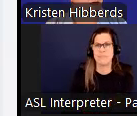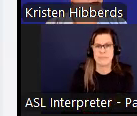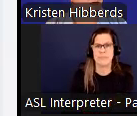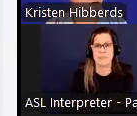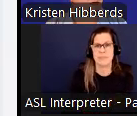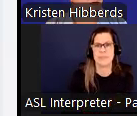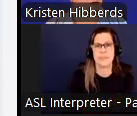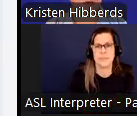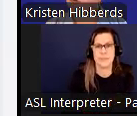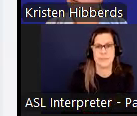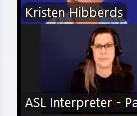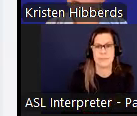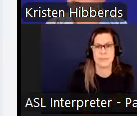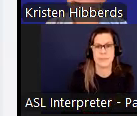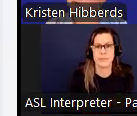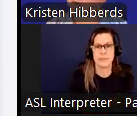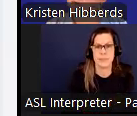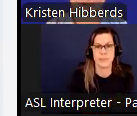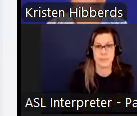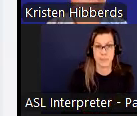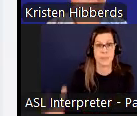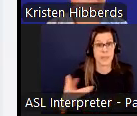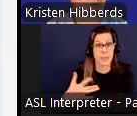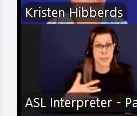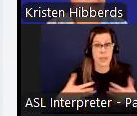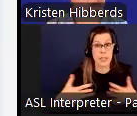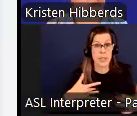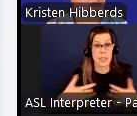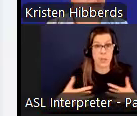I'm, I had the concern that as a provider that